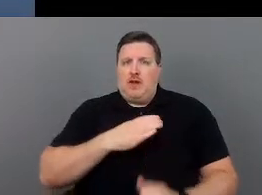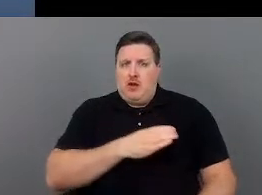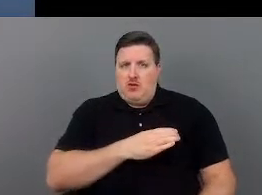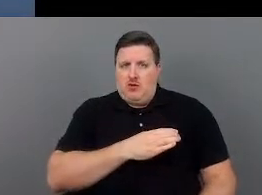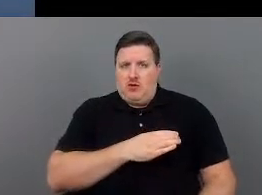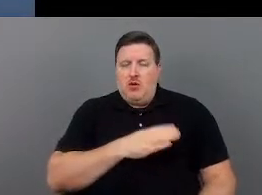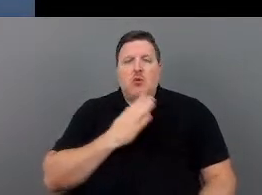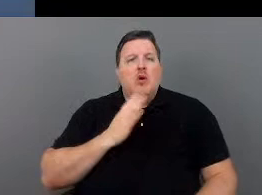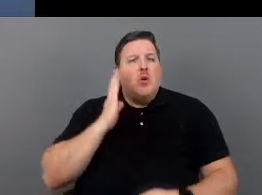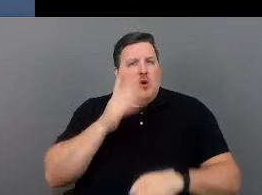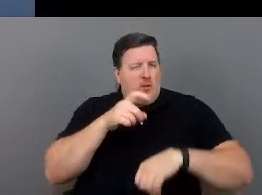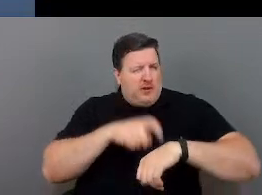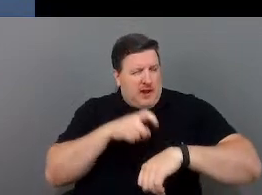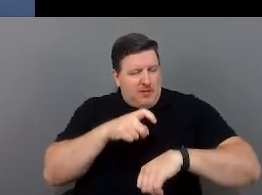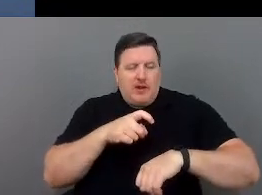WE'LL BE TIMING SO THE TECHNICAL TEAM WILL AUTOMATICALLY